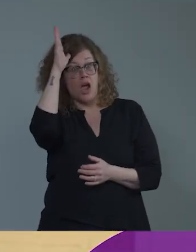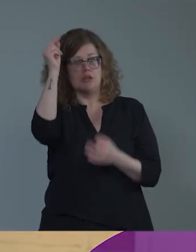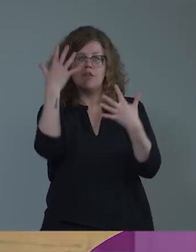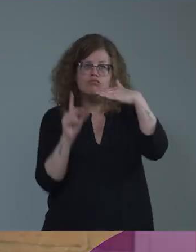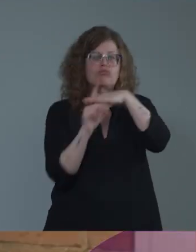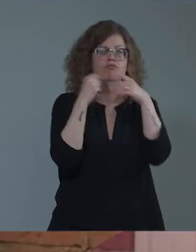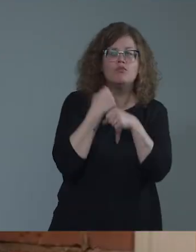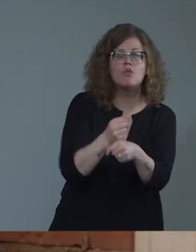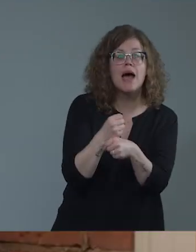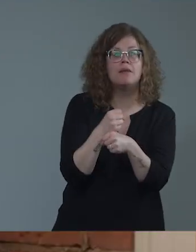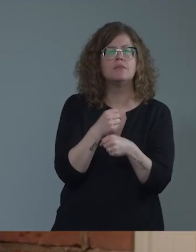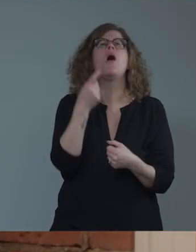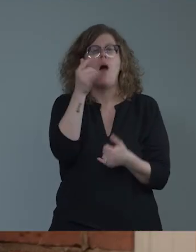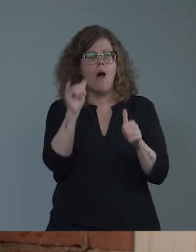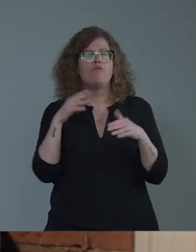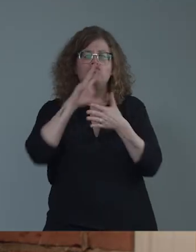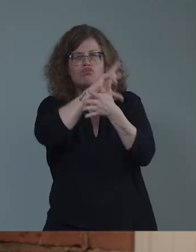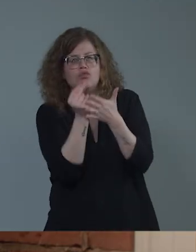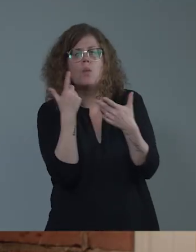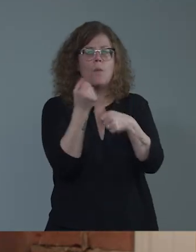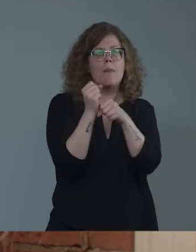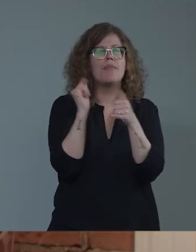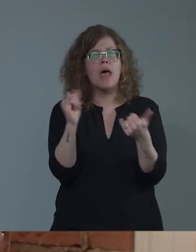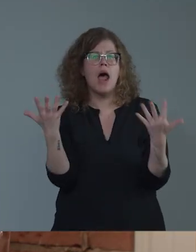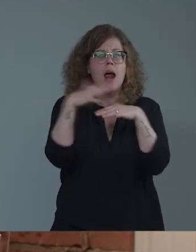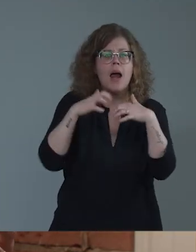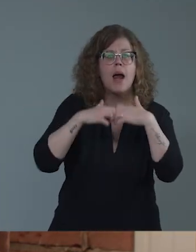But really, what we're looking for is how you make that concept a reality.